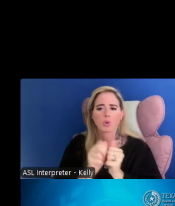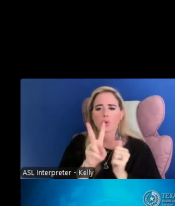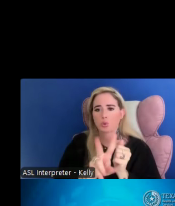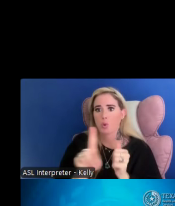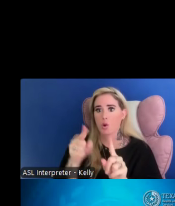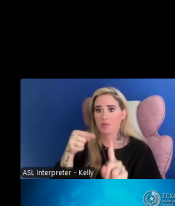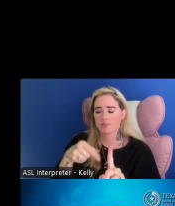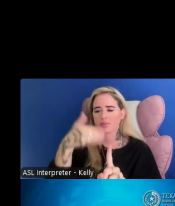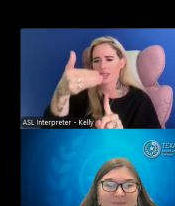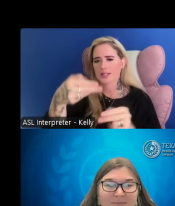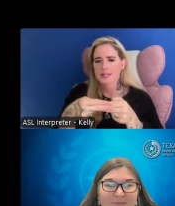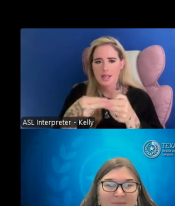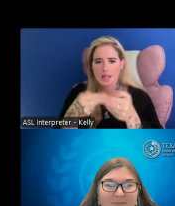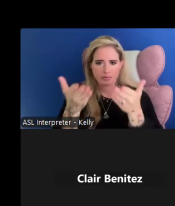Let's get started with 2-1-1. Next slide.